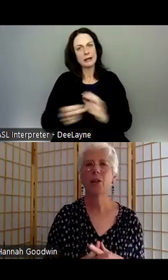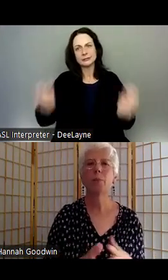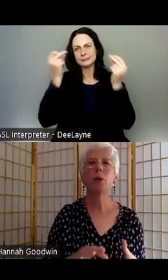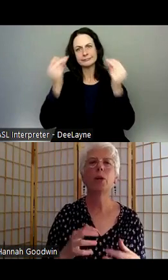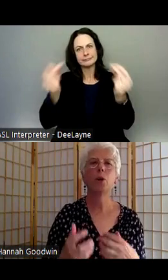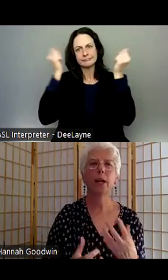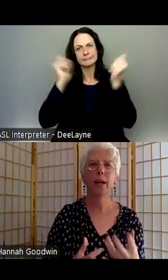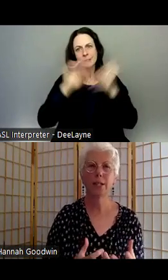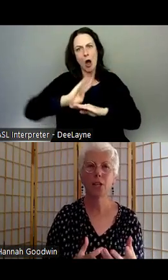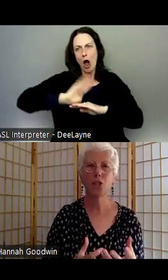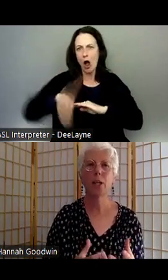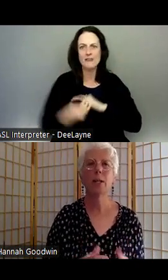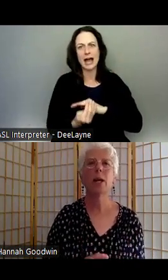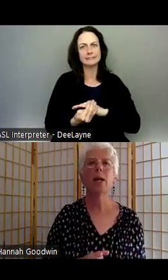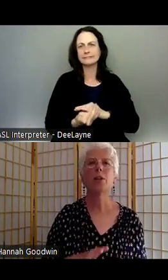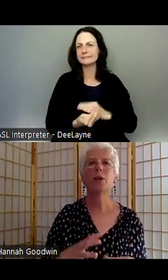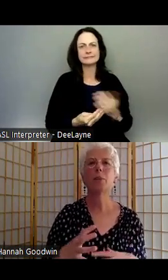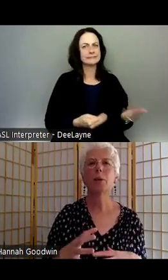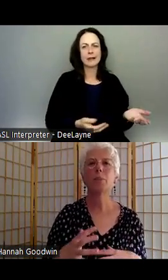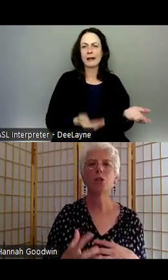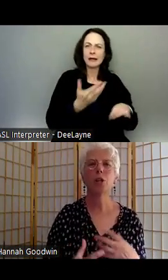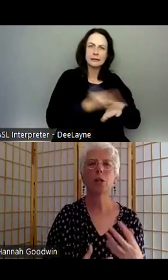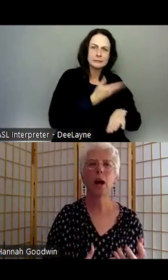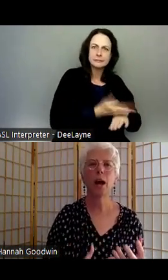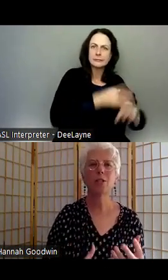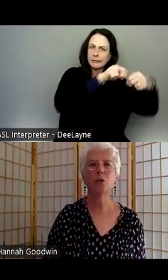There can be a reorganization, there can be a position lost